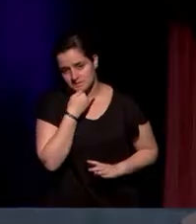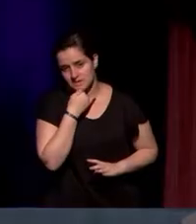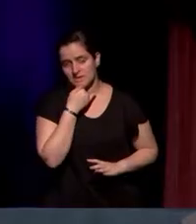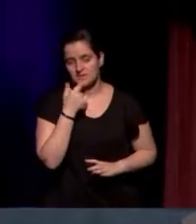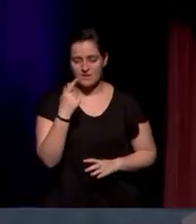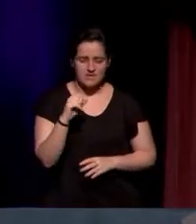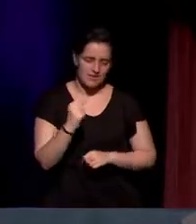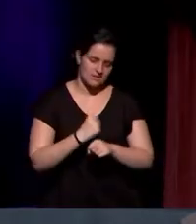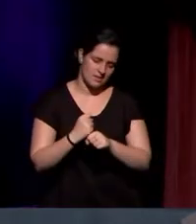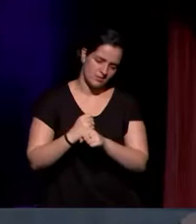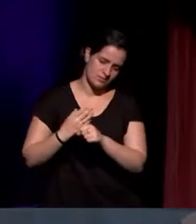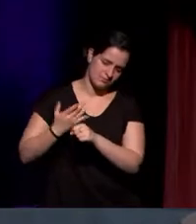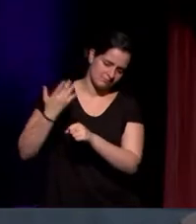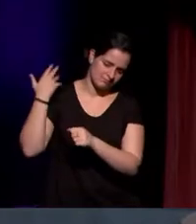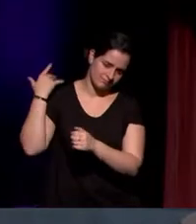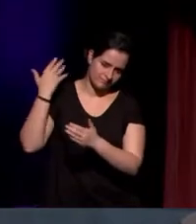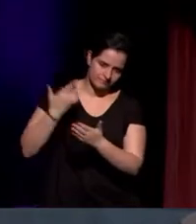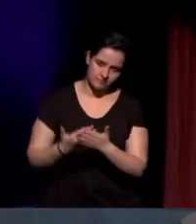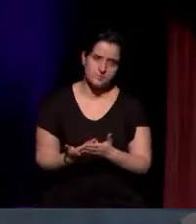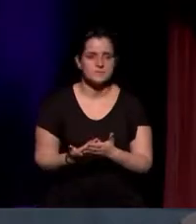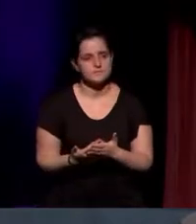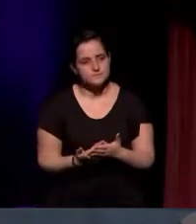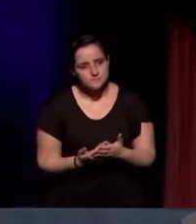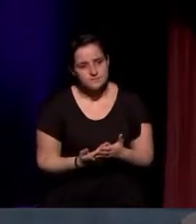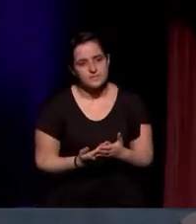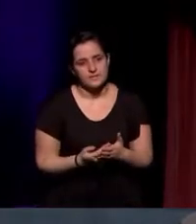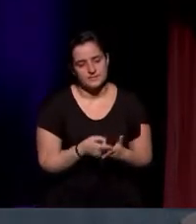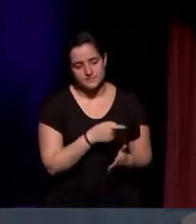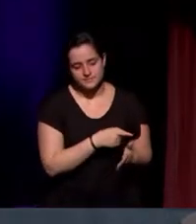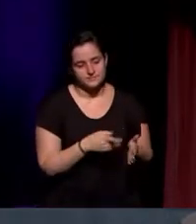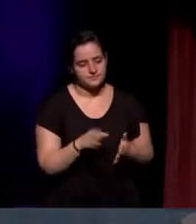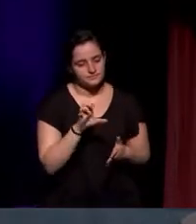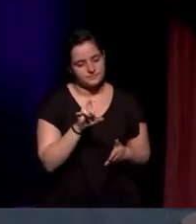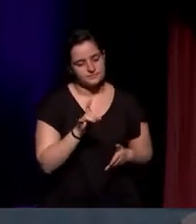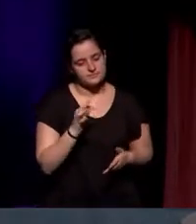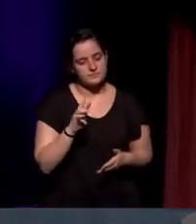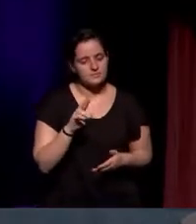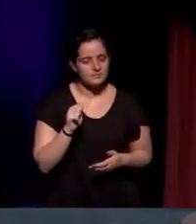opted for extractivism as a development strategy,